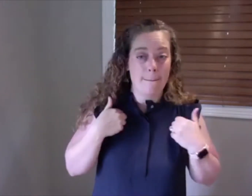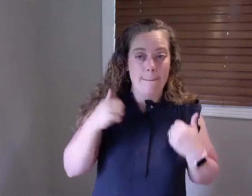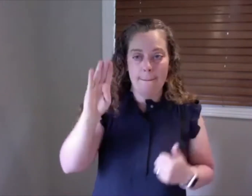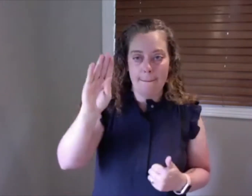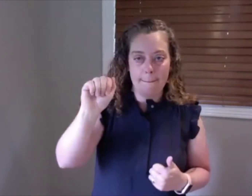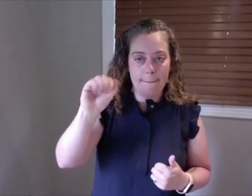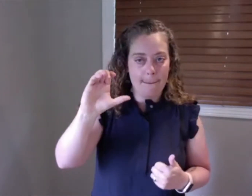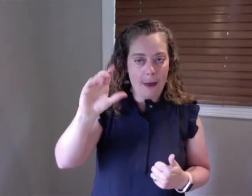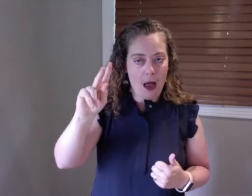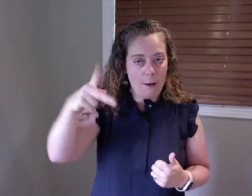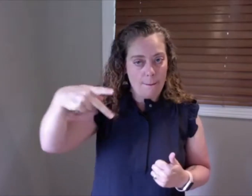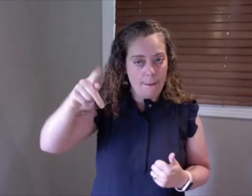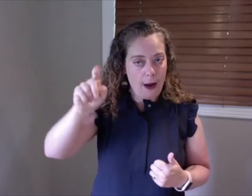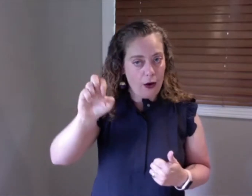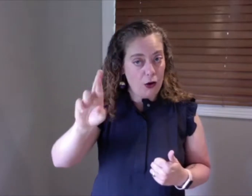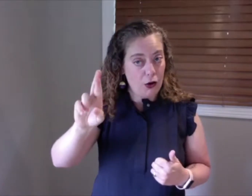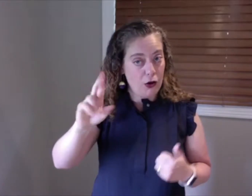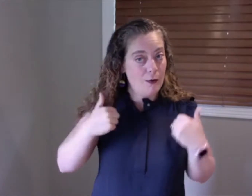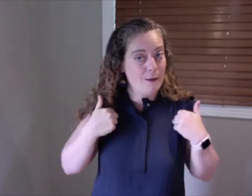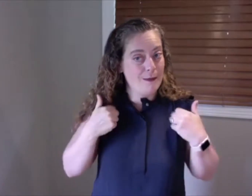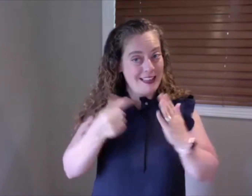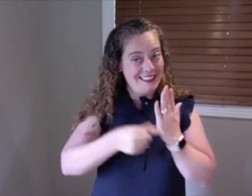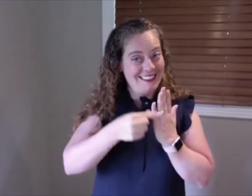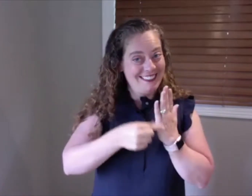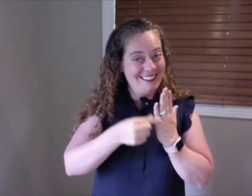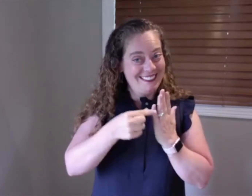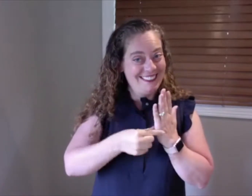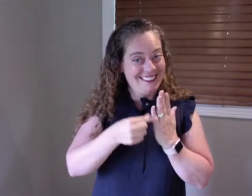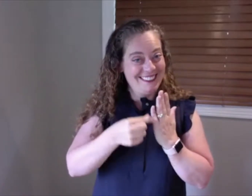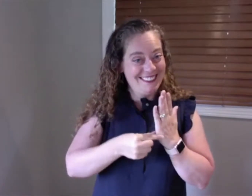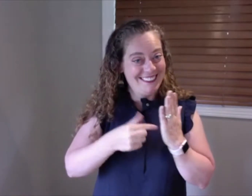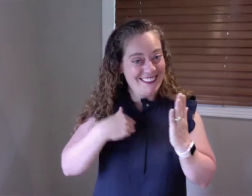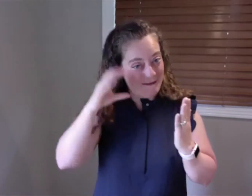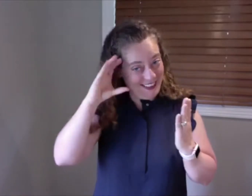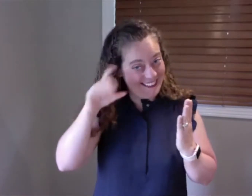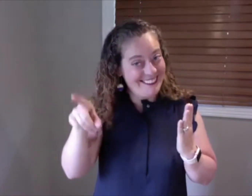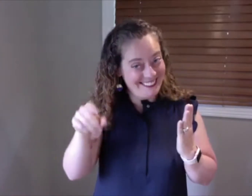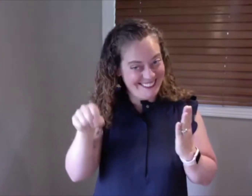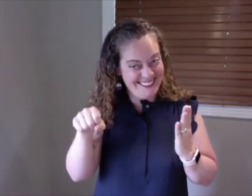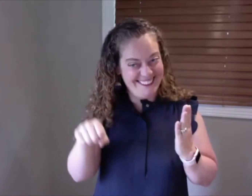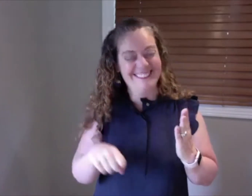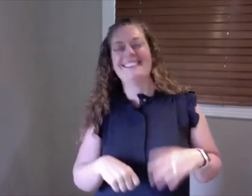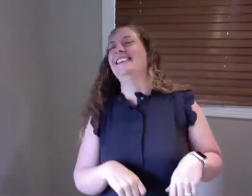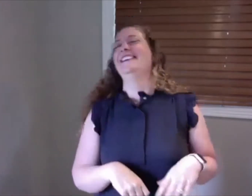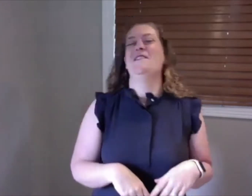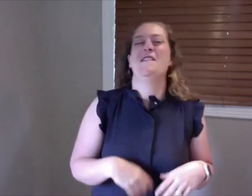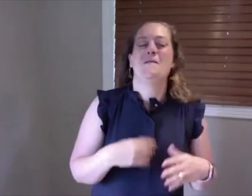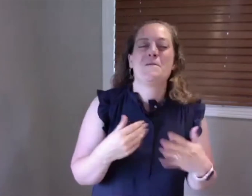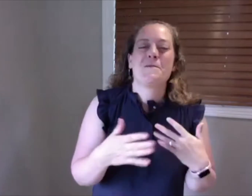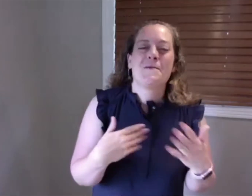for Backpacker magazine.. Actually, yeah.